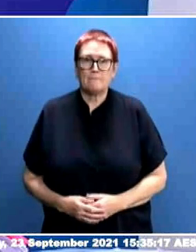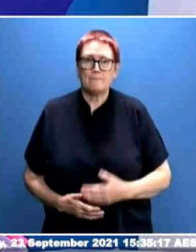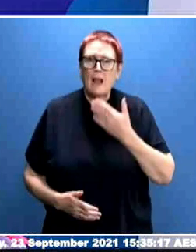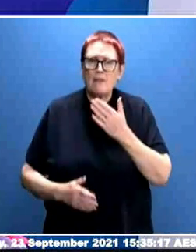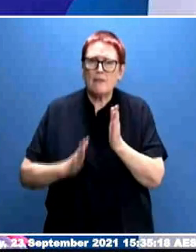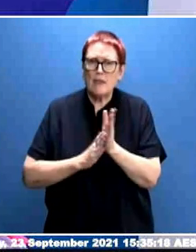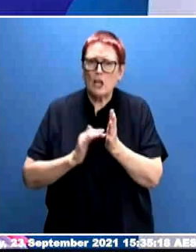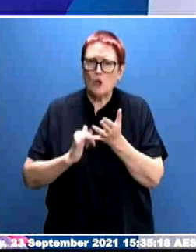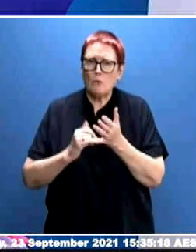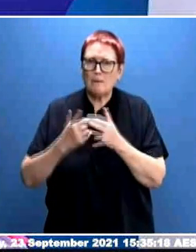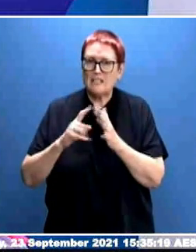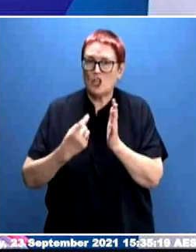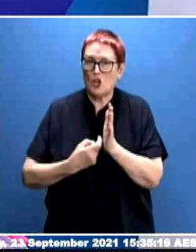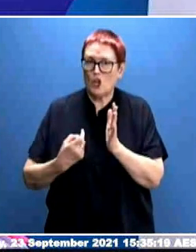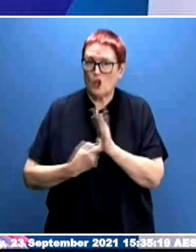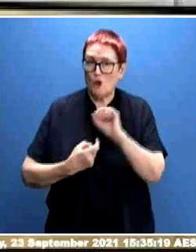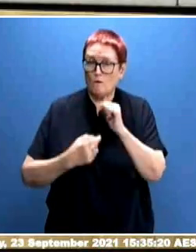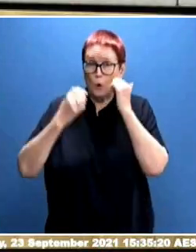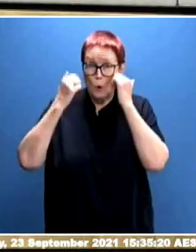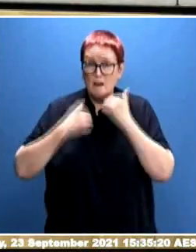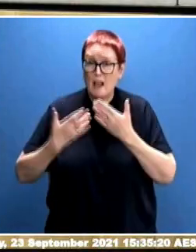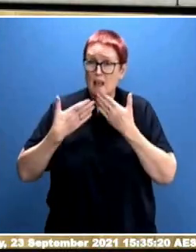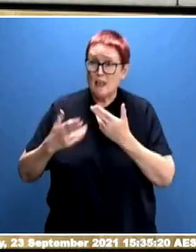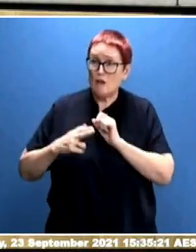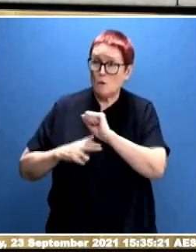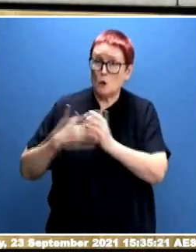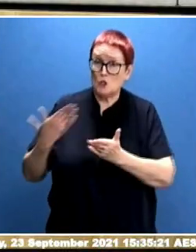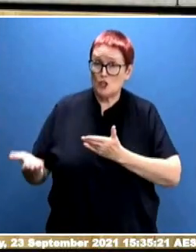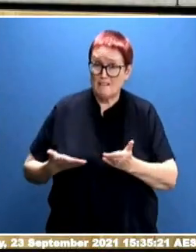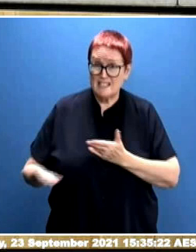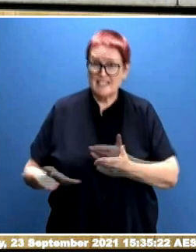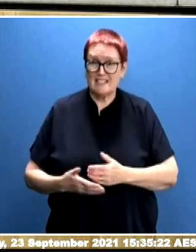your evidence today and also, thank you for your service in the Northern